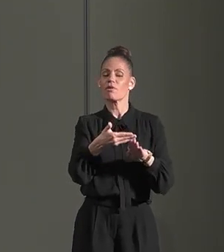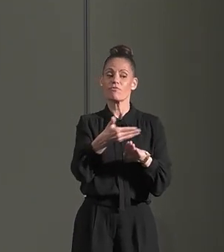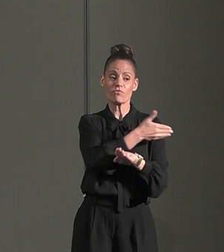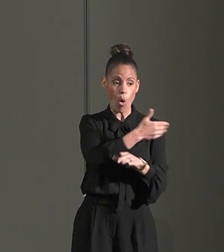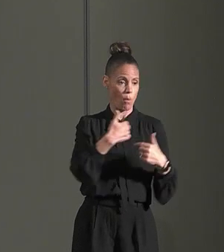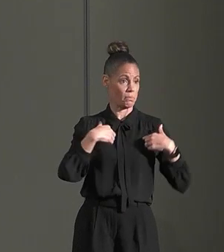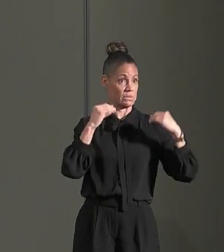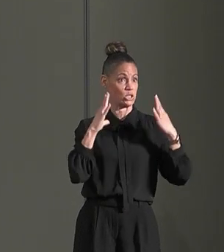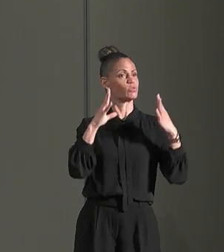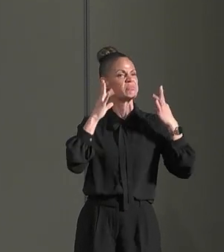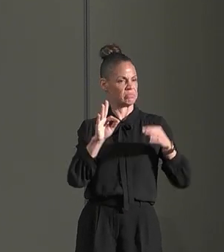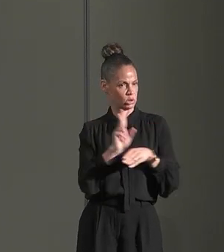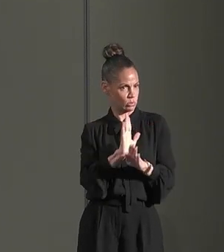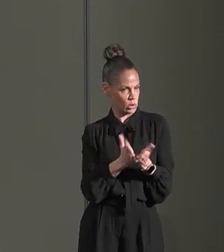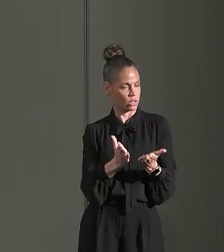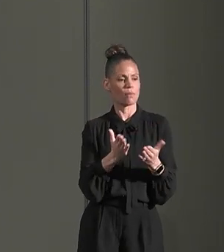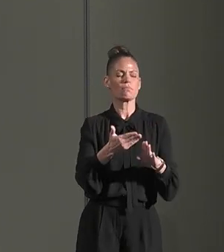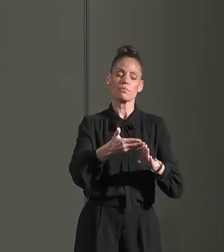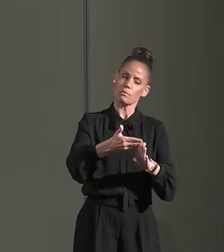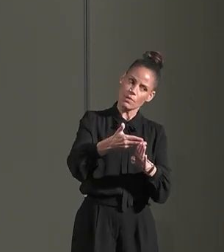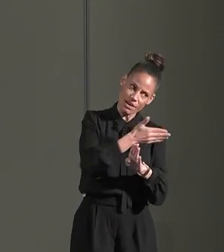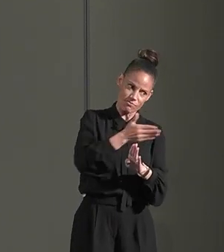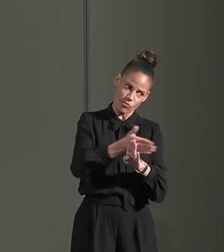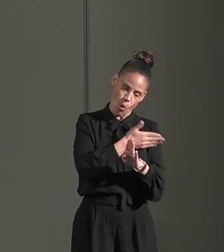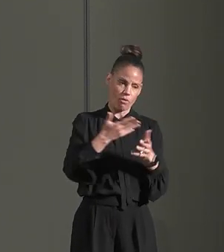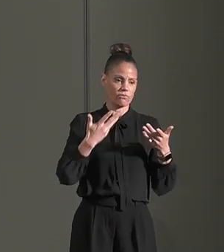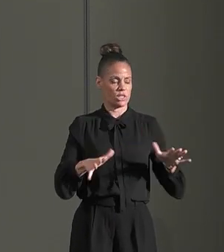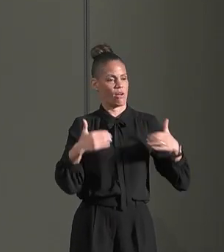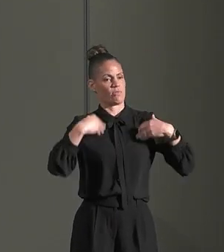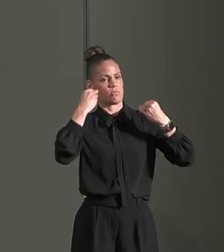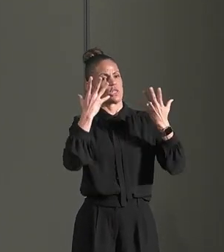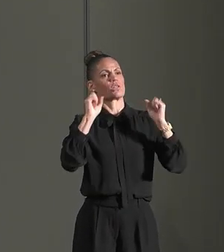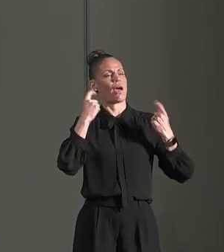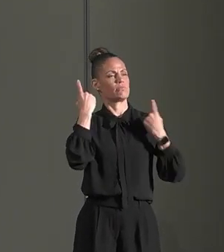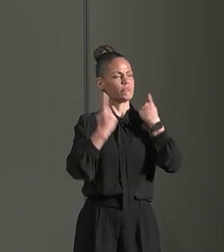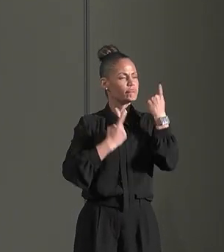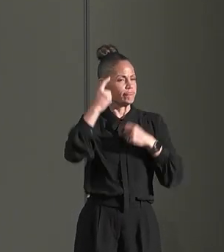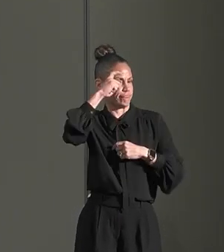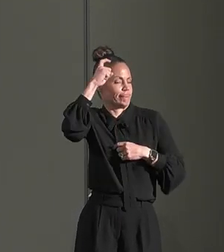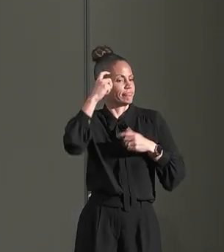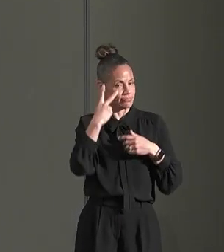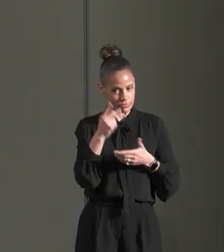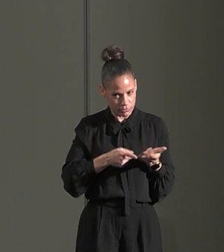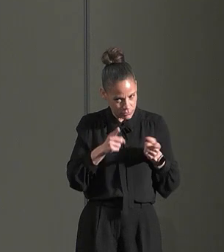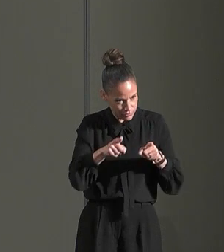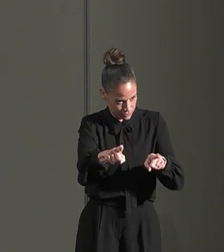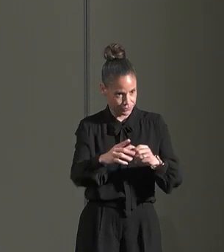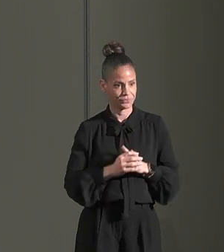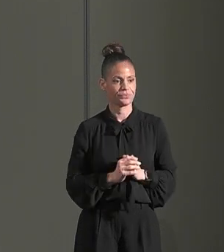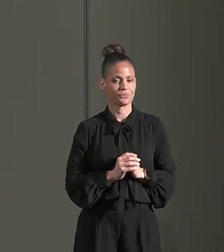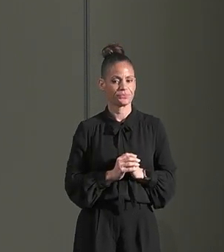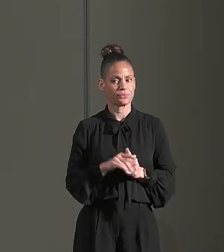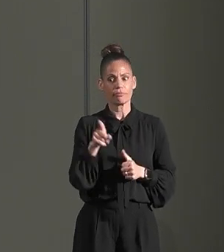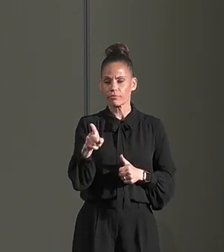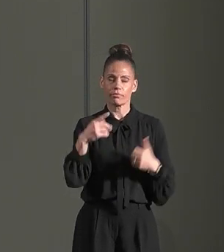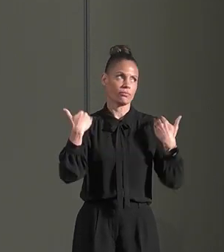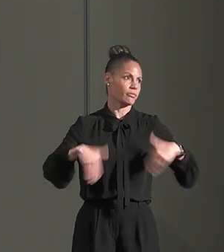decision I have the information up front I see what is going on. This is incredibly empowering